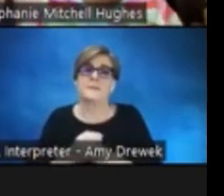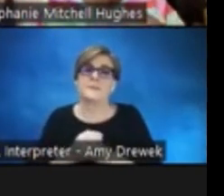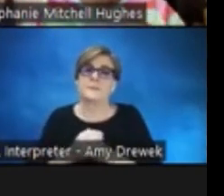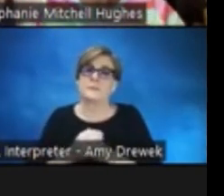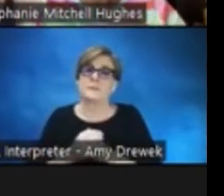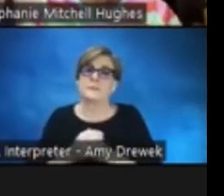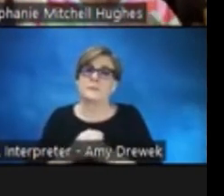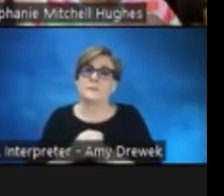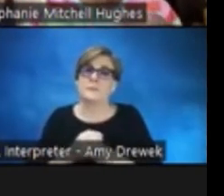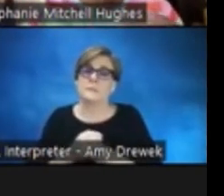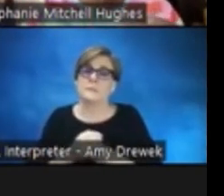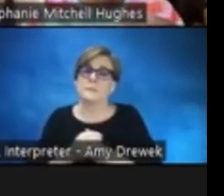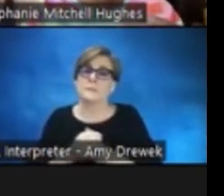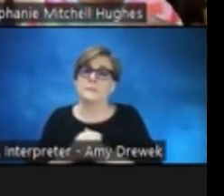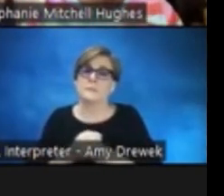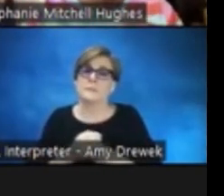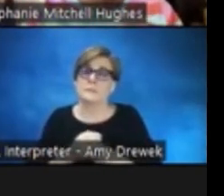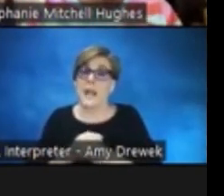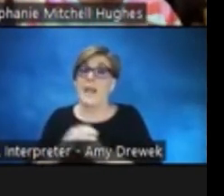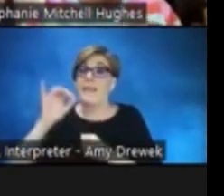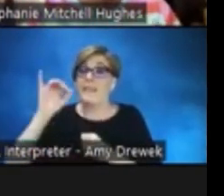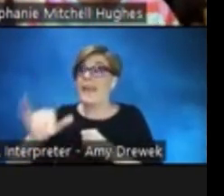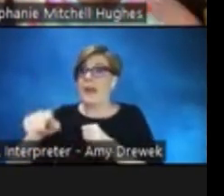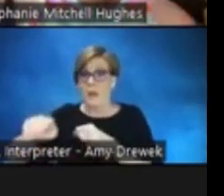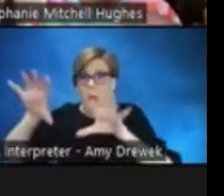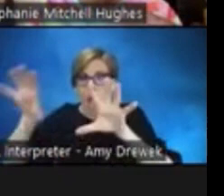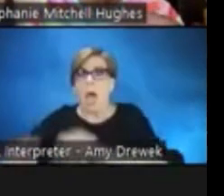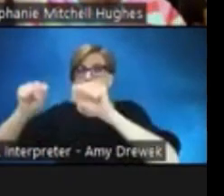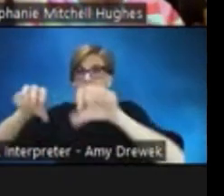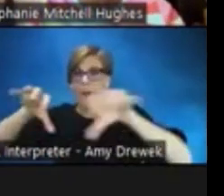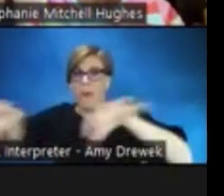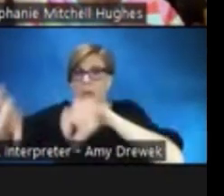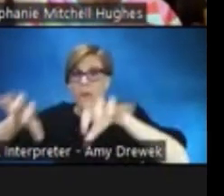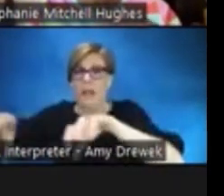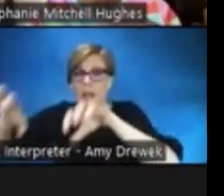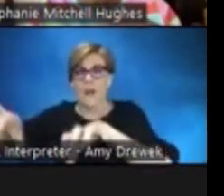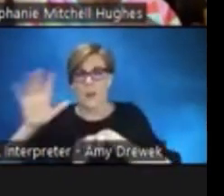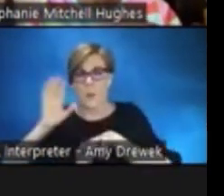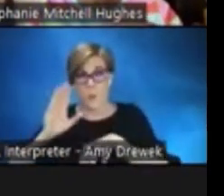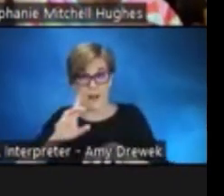MAY ULTIMATELY BRING HARM TO ME THAT I MAY NOT WANT -- THAT I MAY